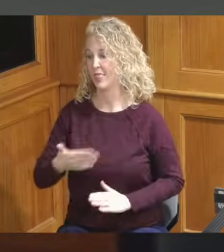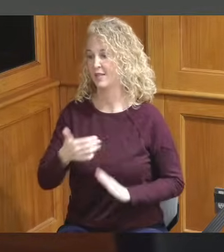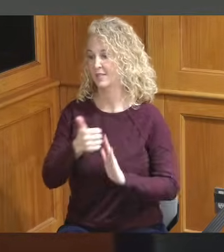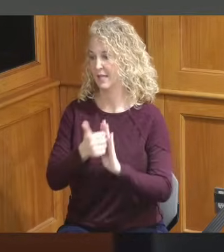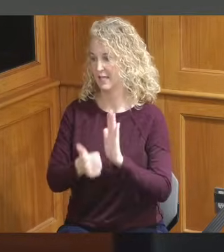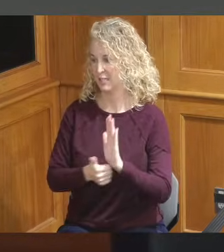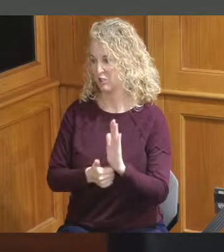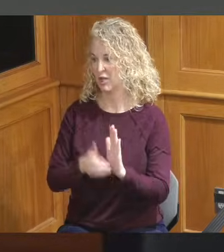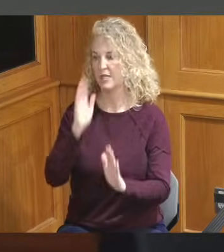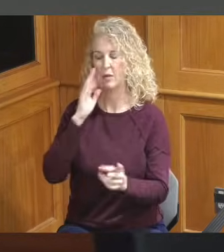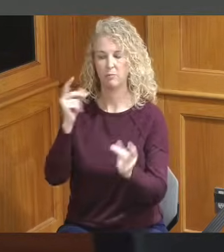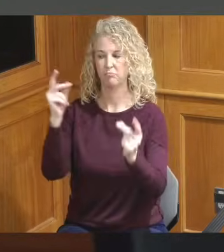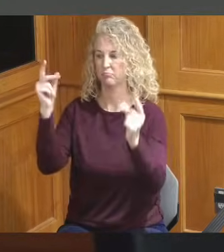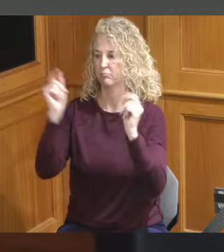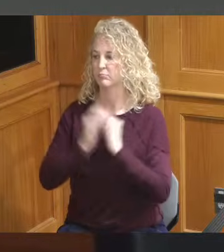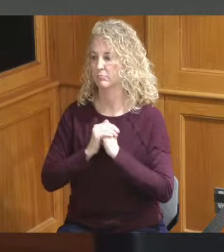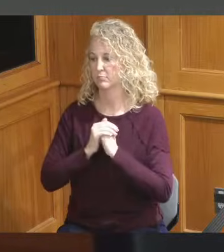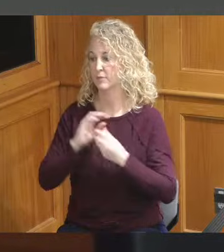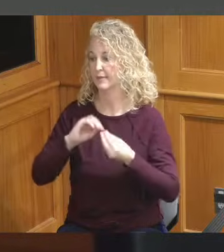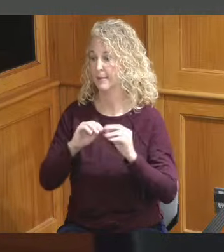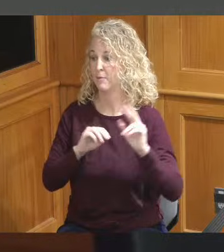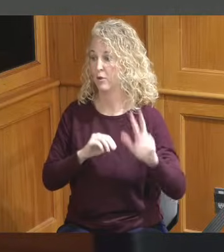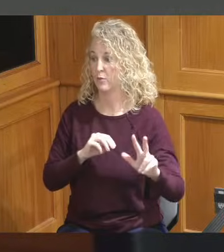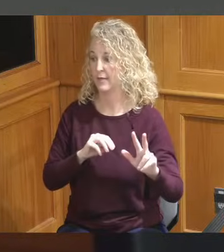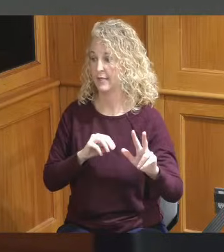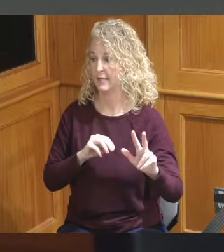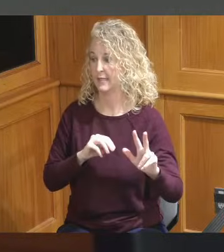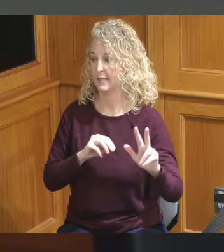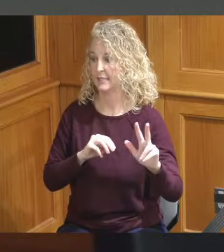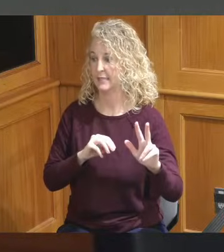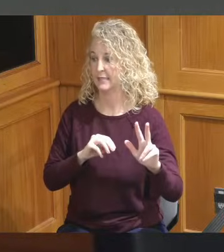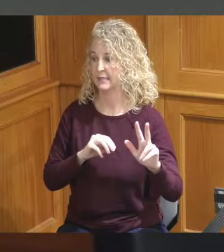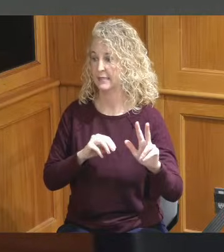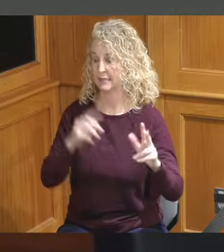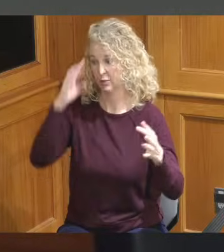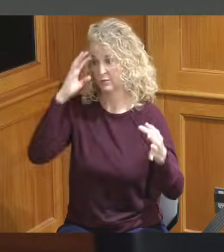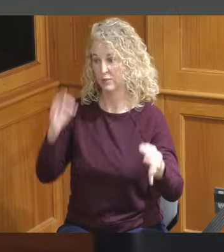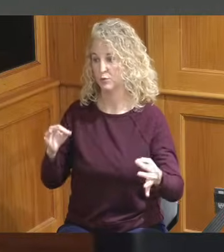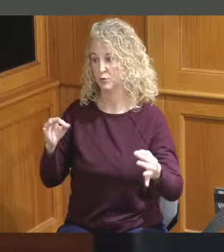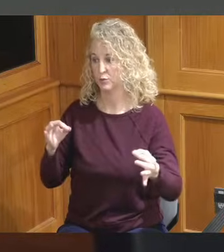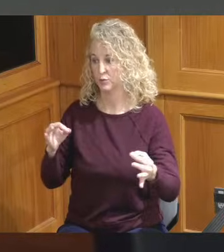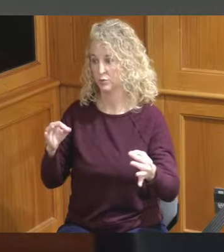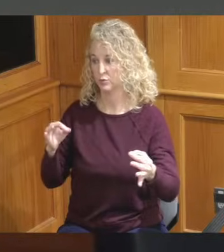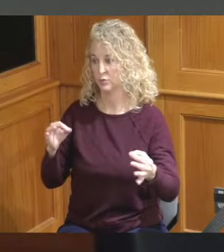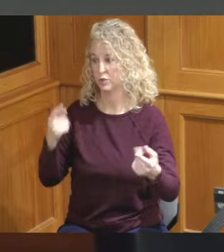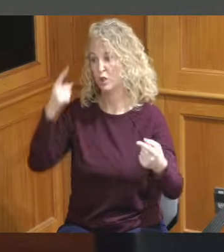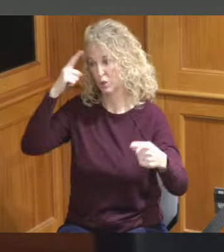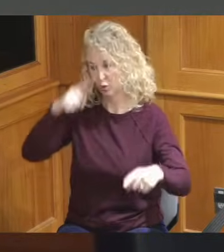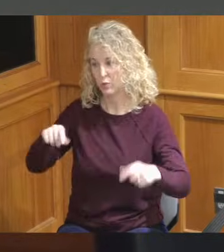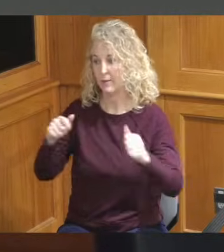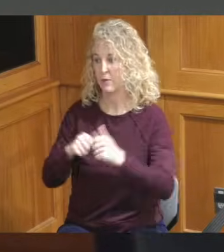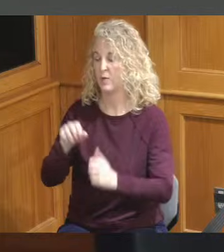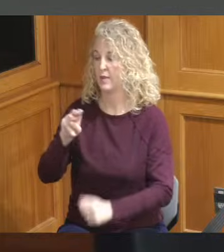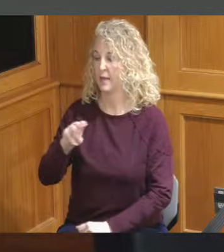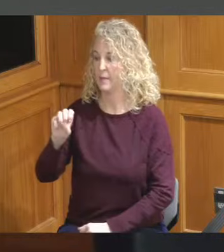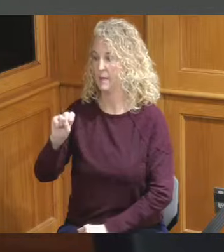walk through briefly here. Item number three is a resolution agreement with MSA Sport True